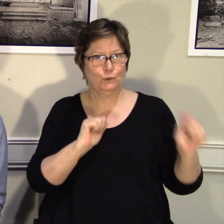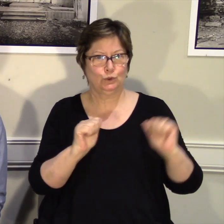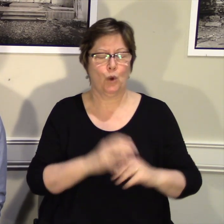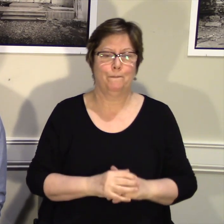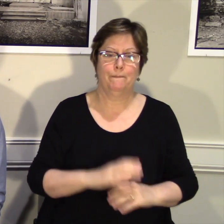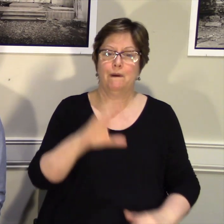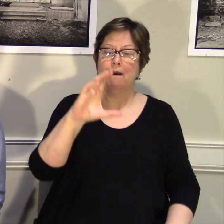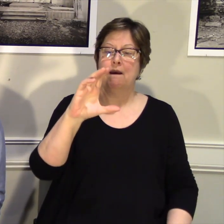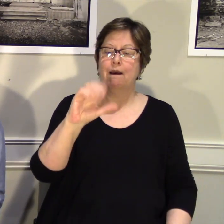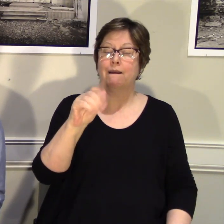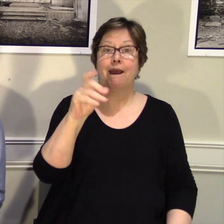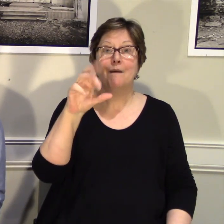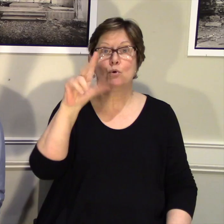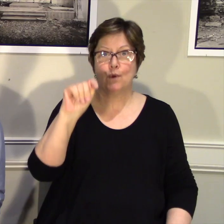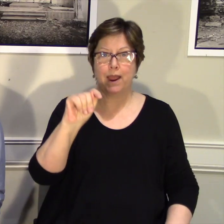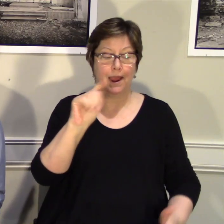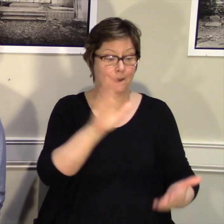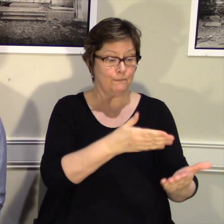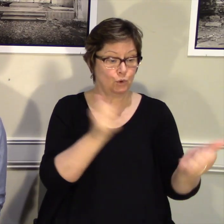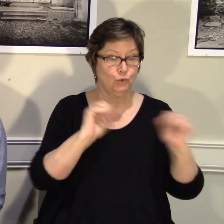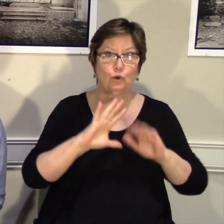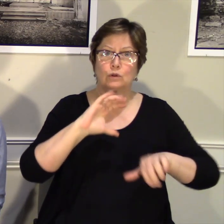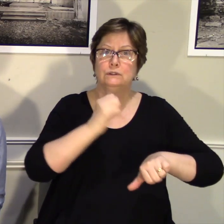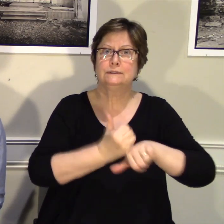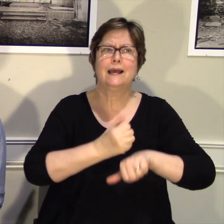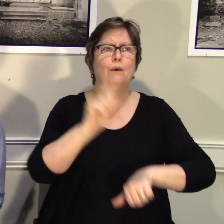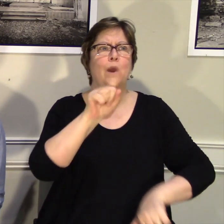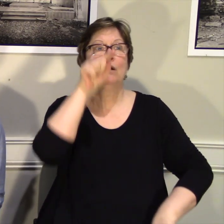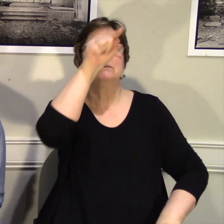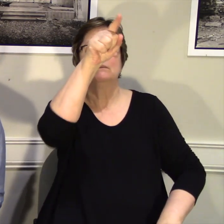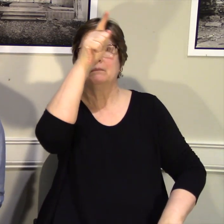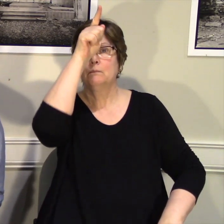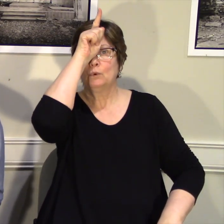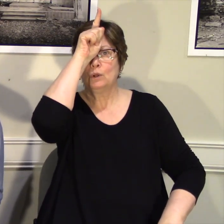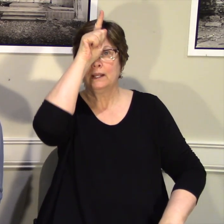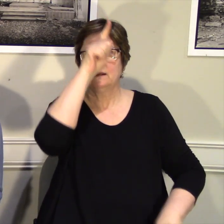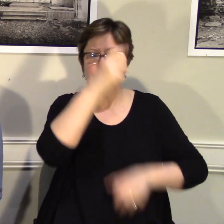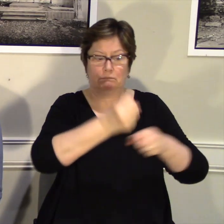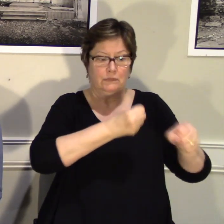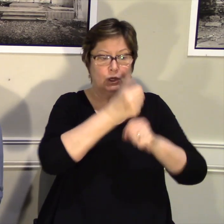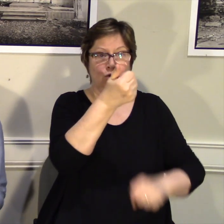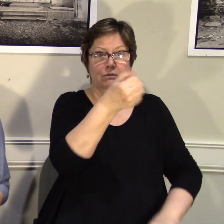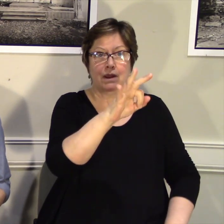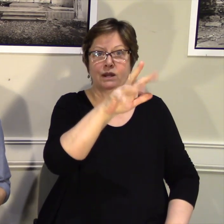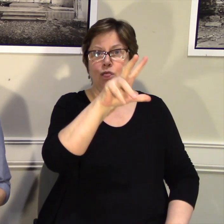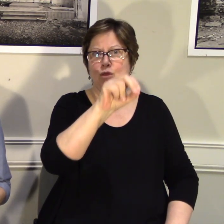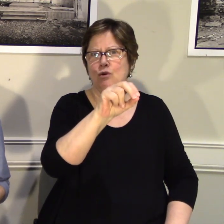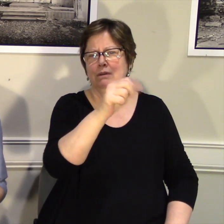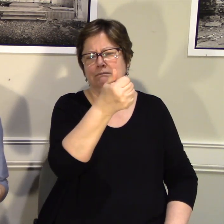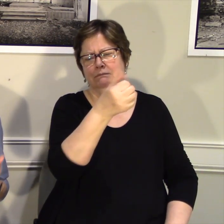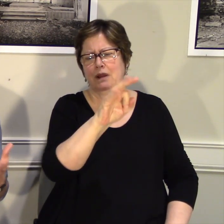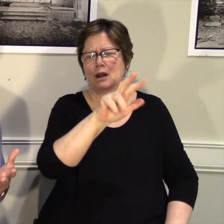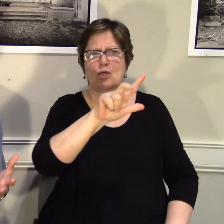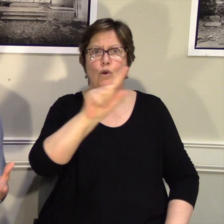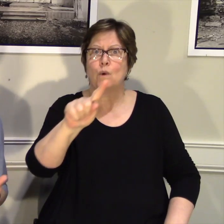is a musical that is set in Berlin in 1930-1931 as Hitler and the Nazis are